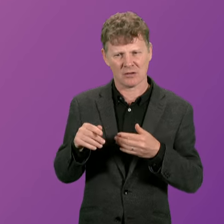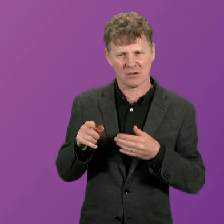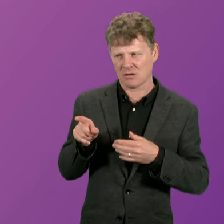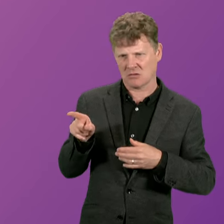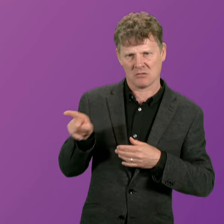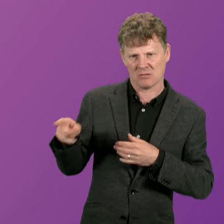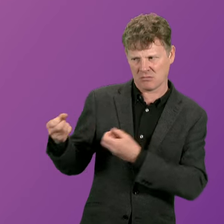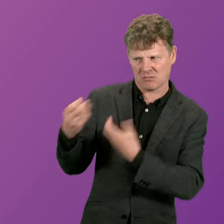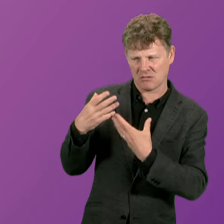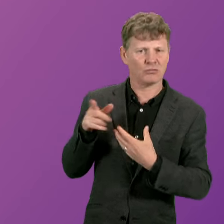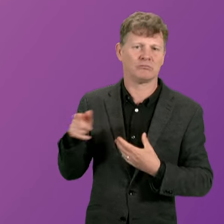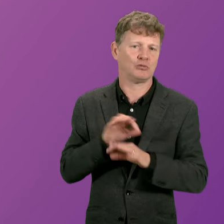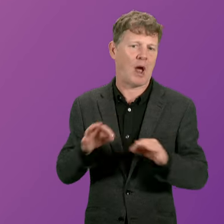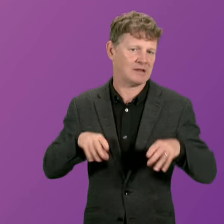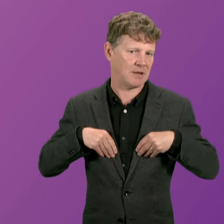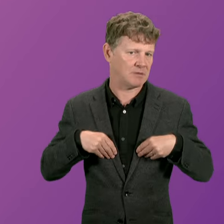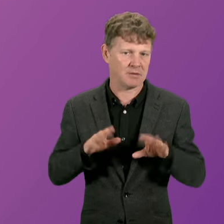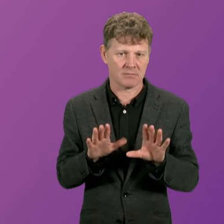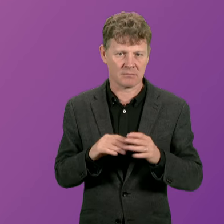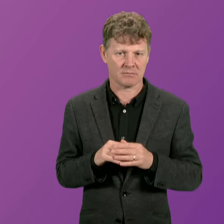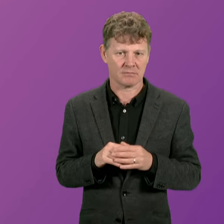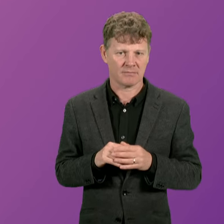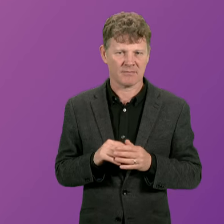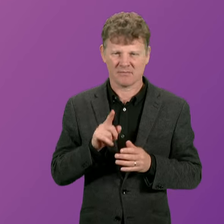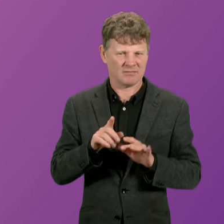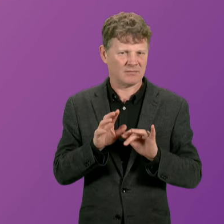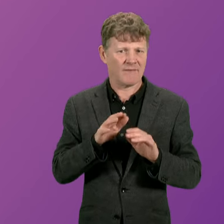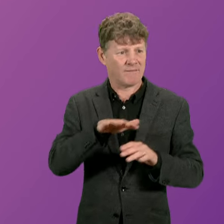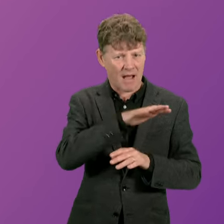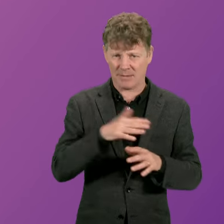utterly unacceptable. It is heartbreaking for families who have already suffered bereavement,